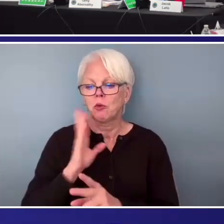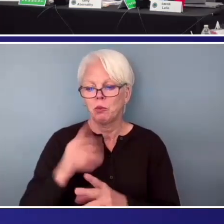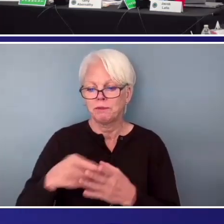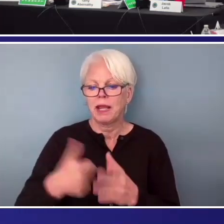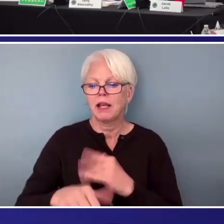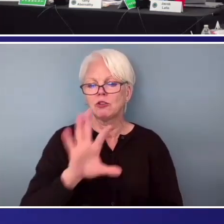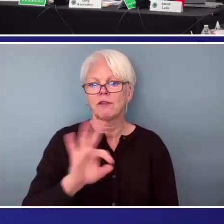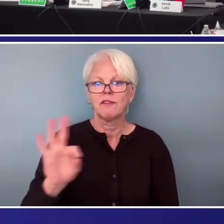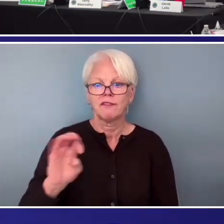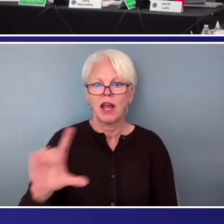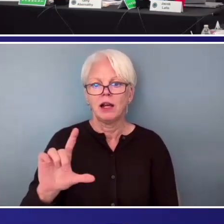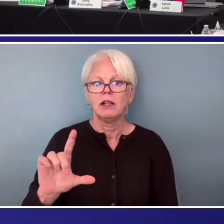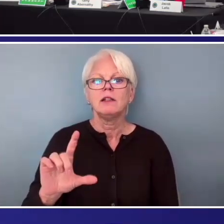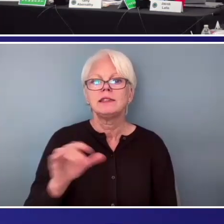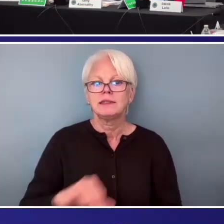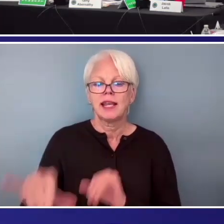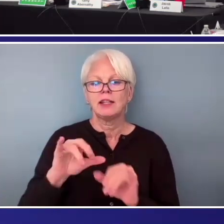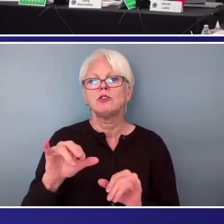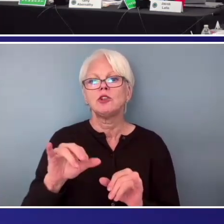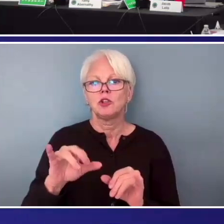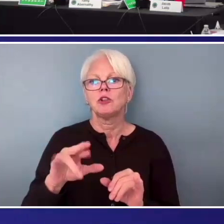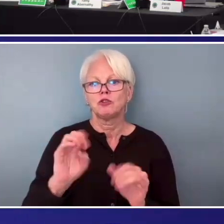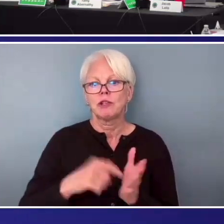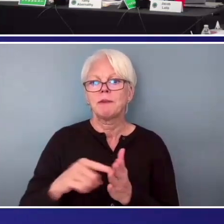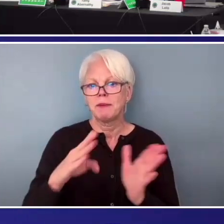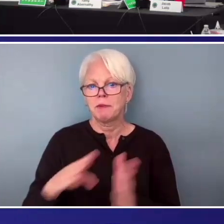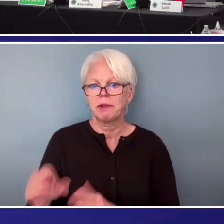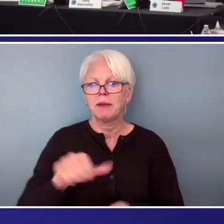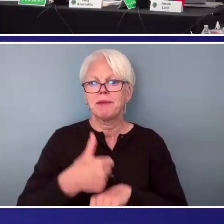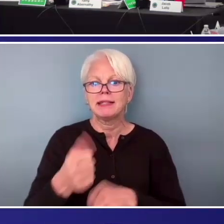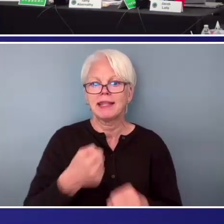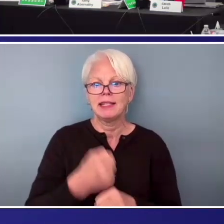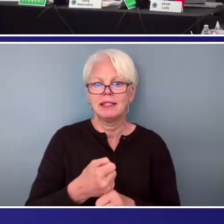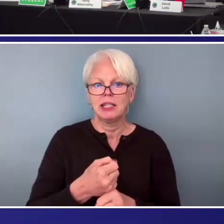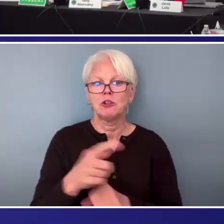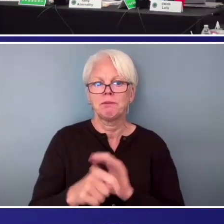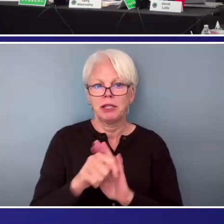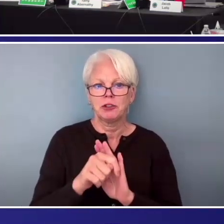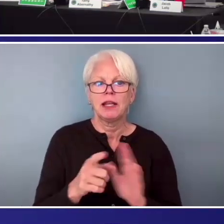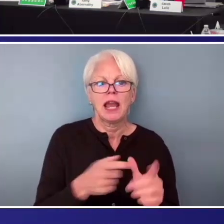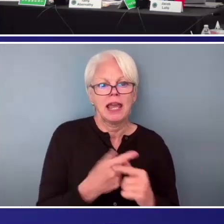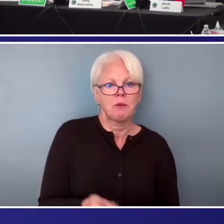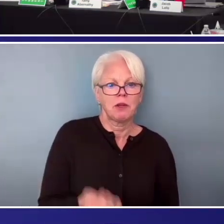Repayment Plan based on a ten-year repayment period. And then we have removed as a loan holder